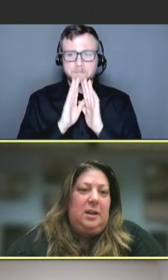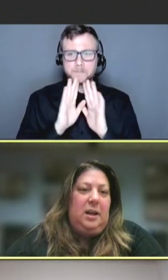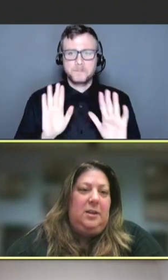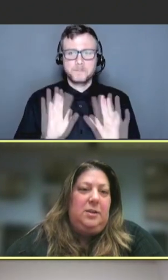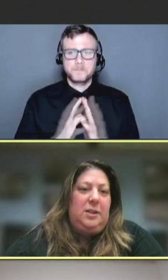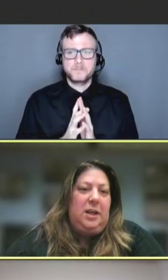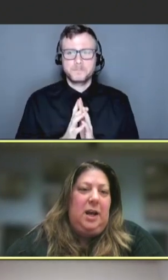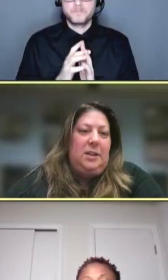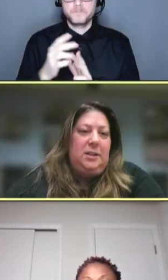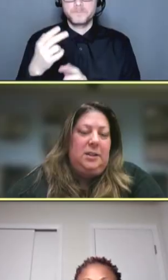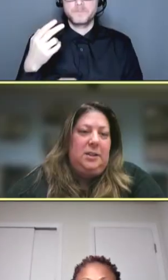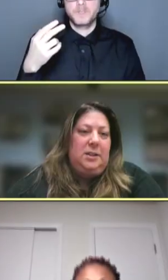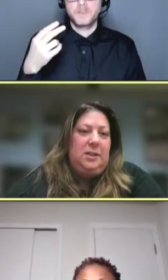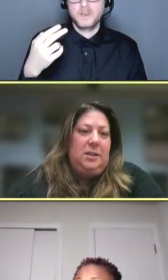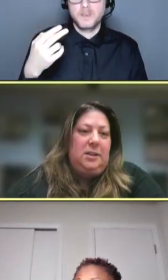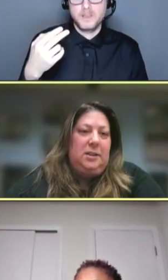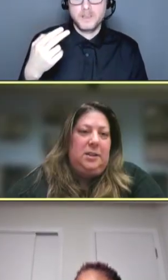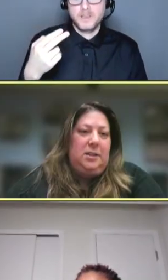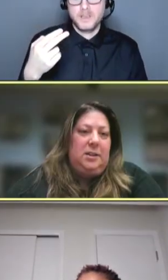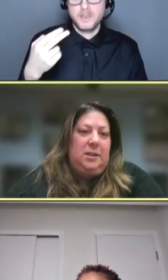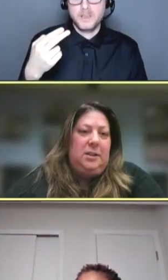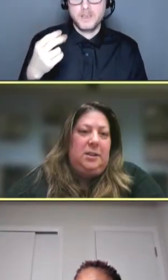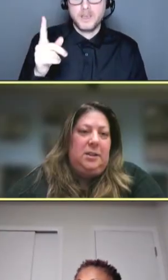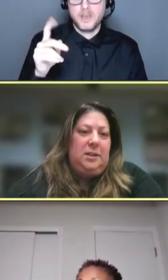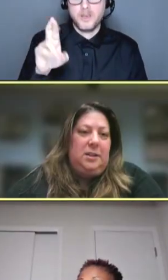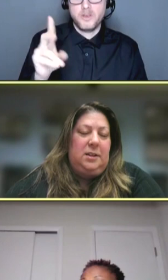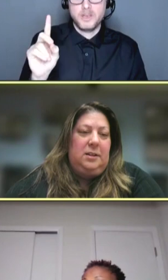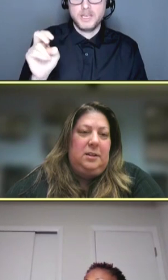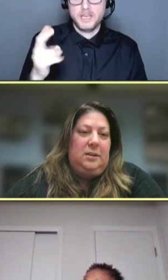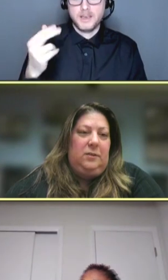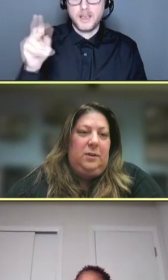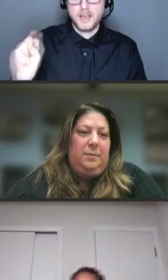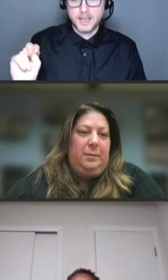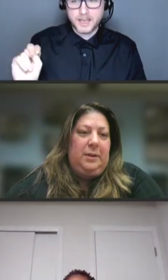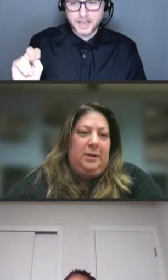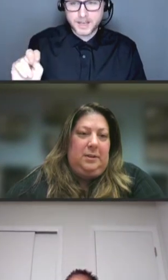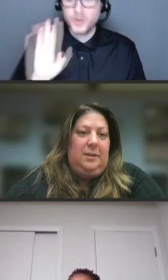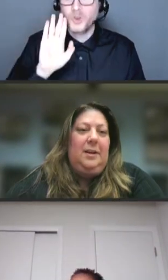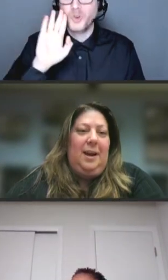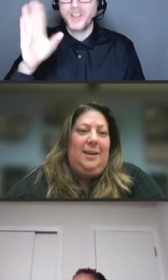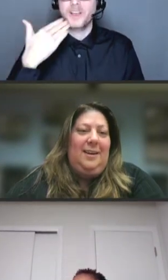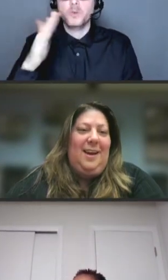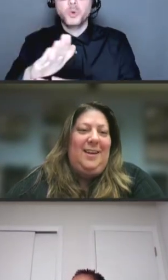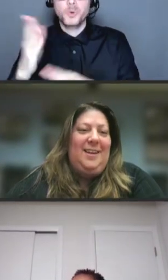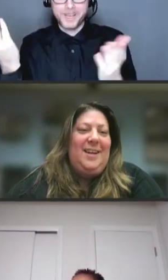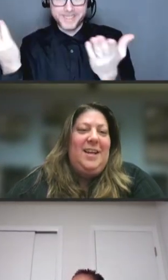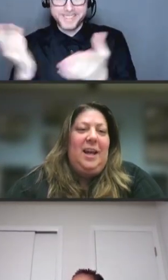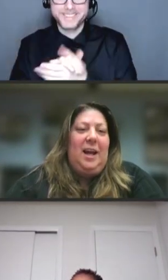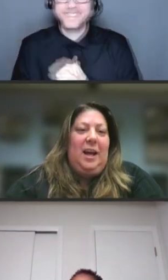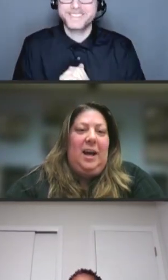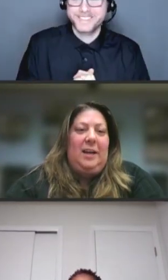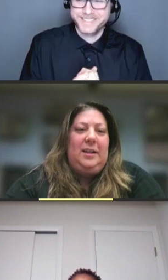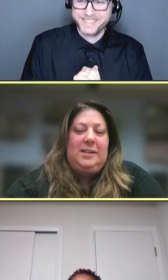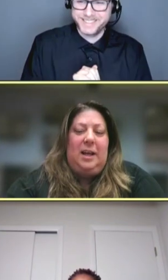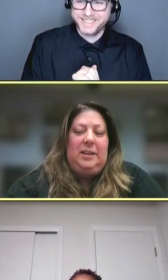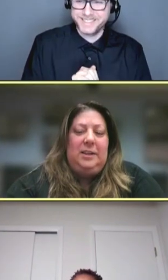Heather Deehan? Heather Deehan: Good afternoon. Present. Ann Aikin: Hi. Heather Deehan: Hi. Ann Aikin: Hana El Sahly?